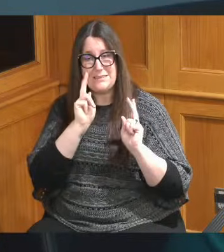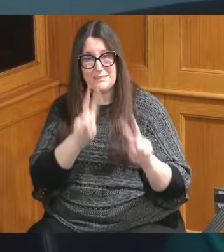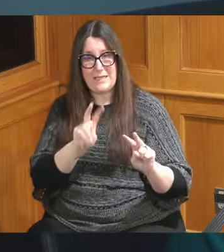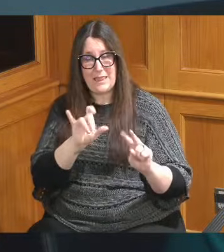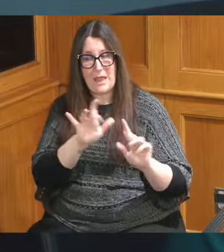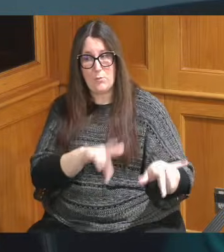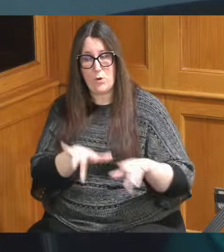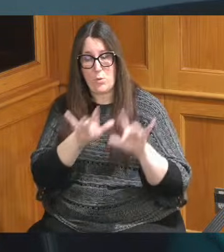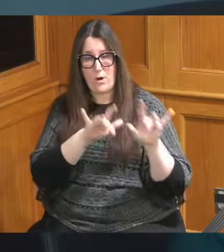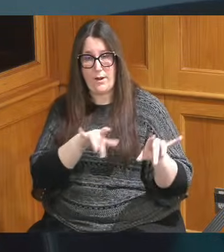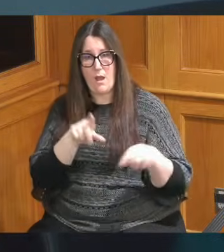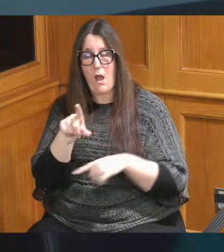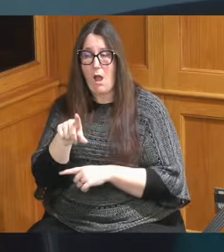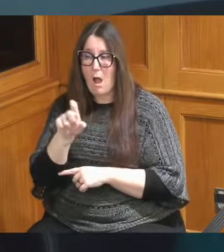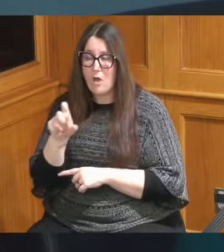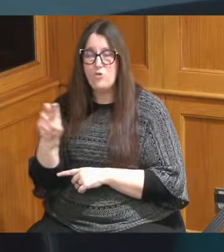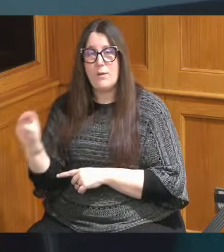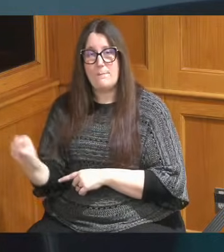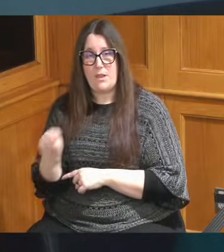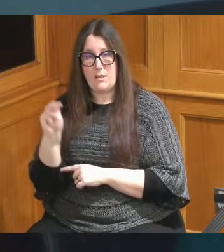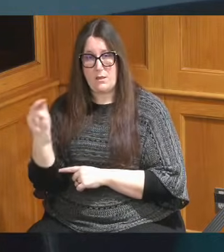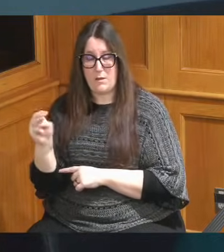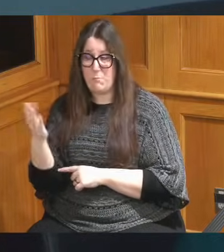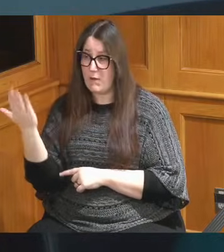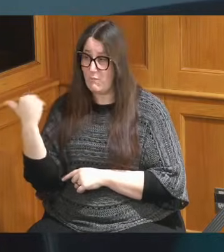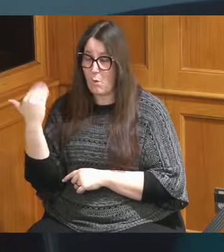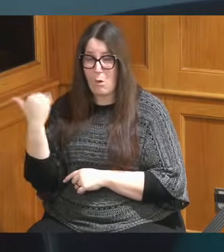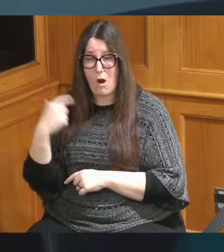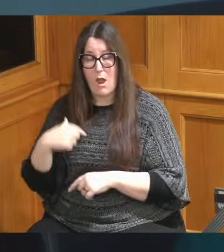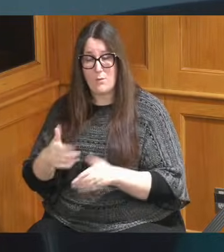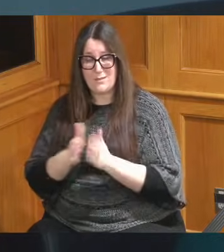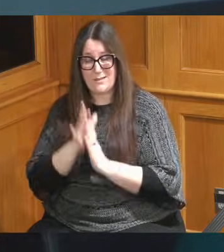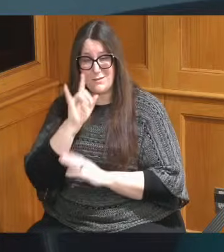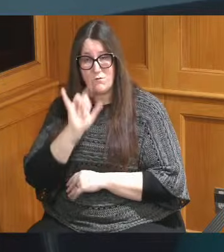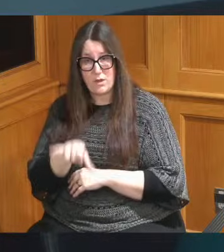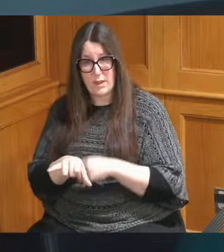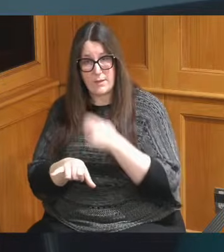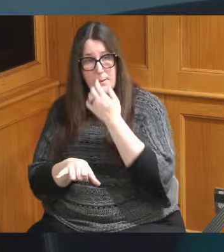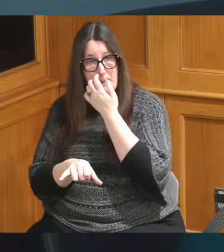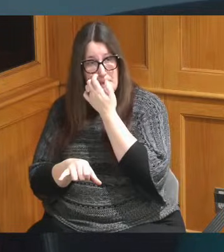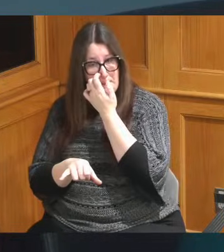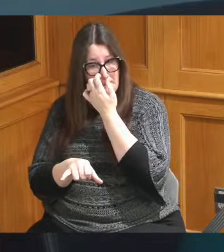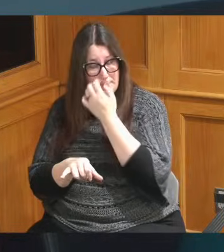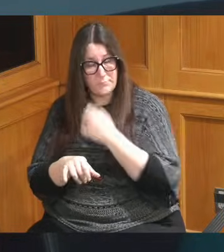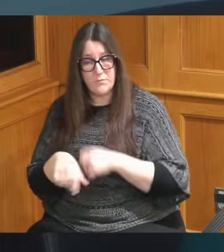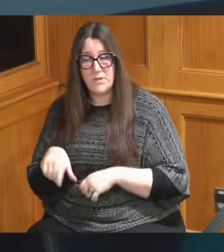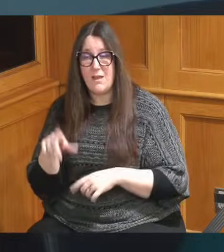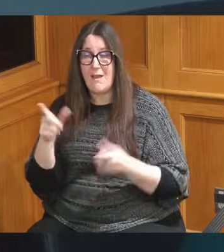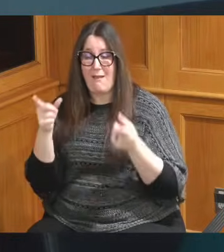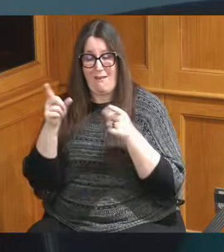million I've been asking about. Before then, I was asking about it. And then 2025, it came